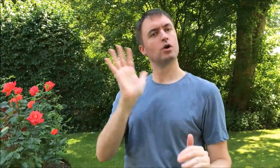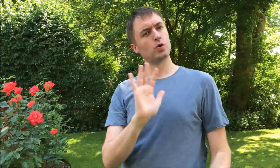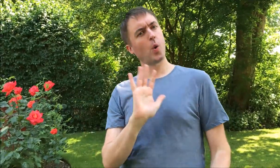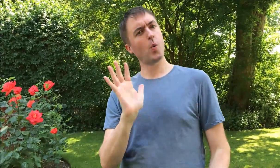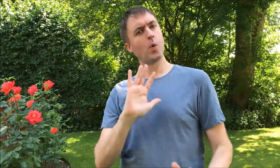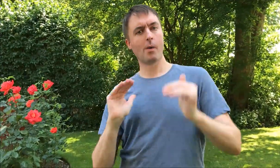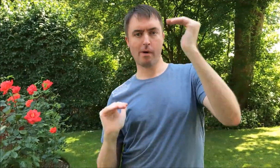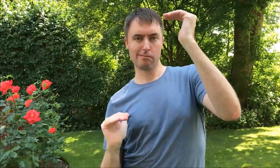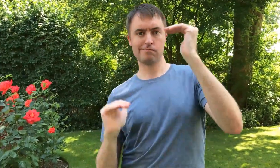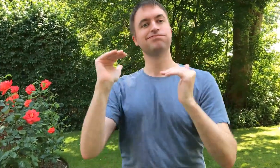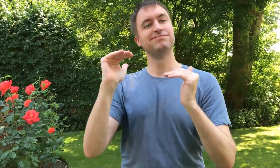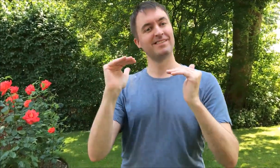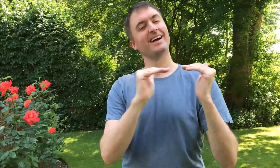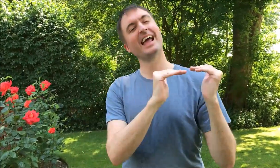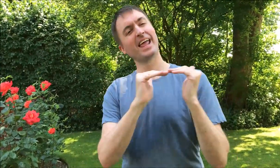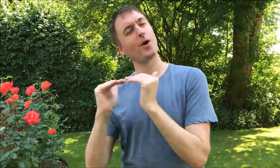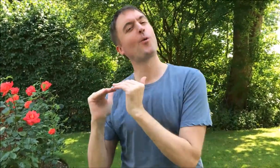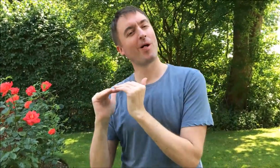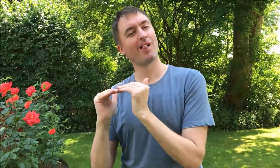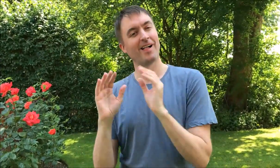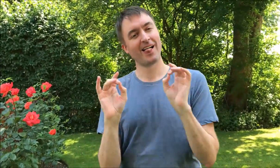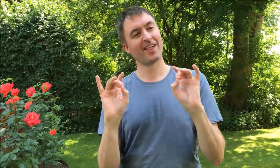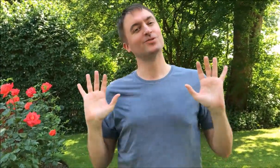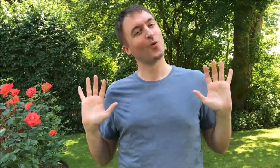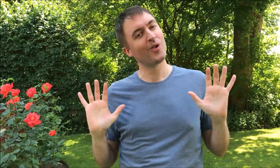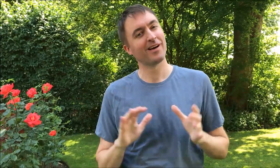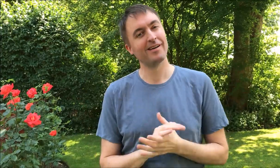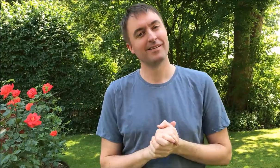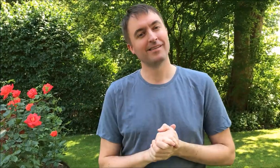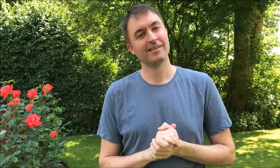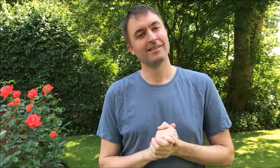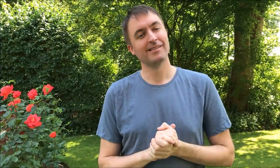your present abundance and their need, so that their abundance may be for your need, in order that there may be a fair balance.